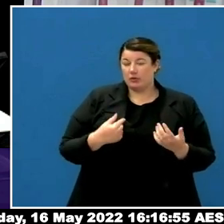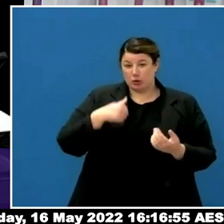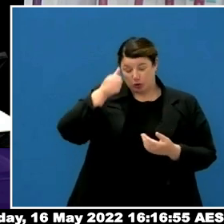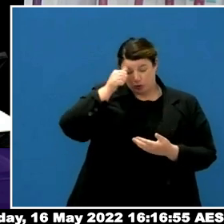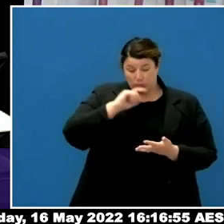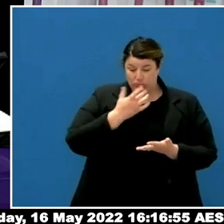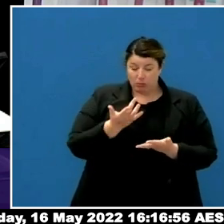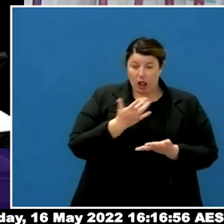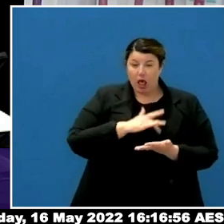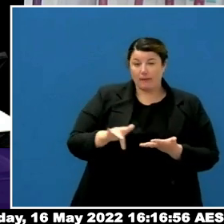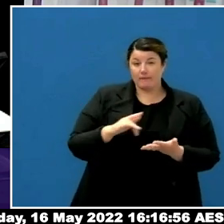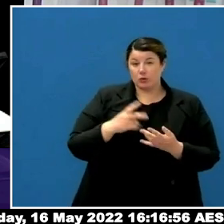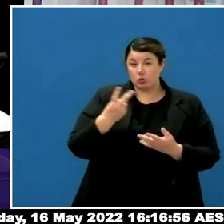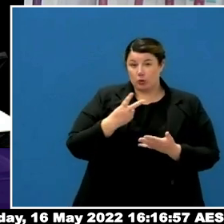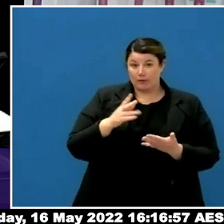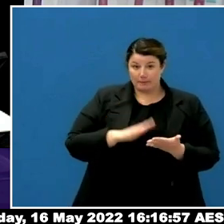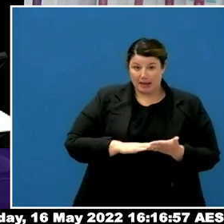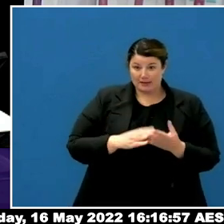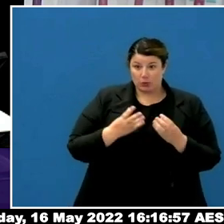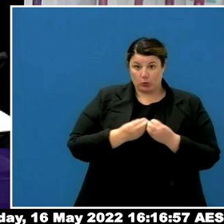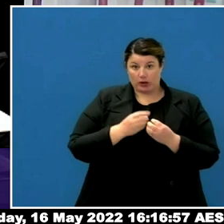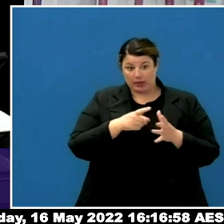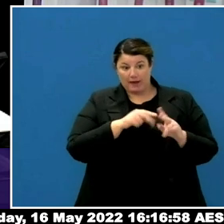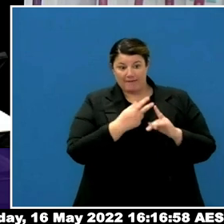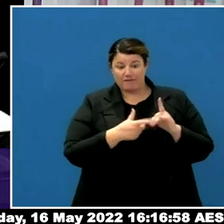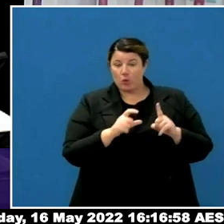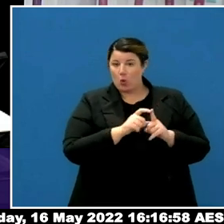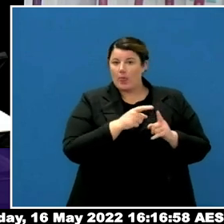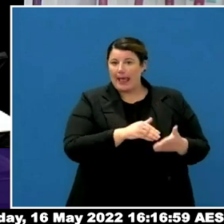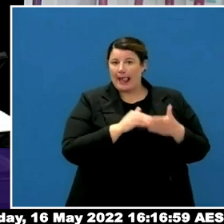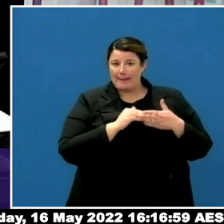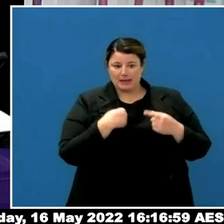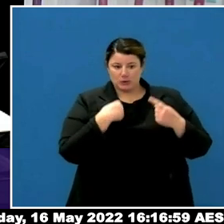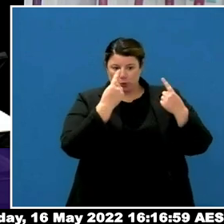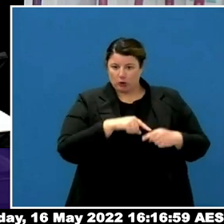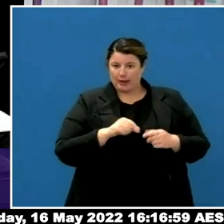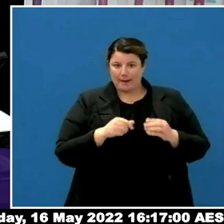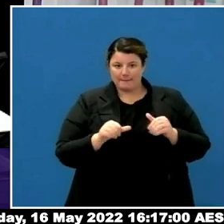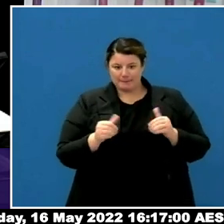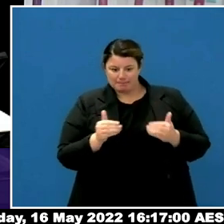Afford. CHAIR: And as a result of that, if I follow what you've said in the statement